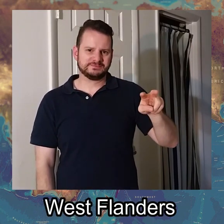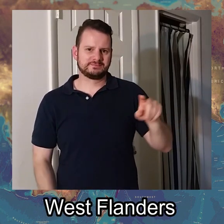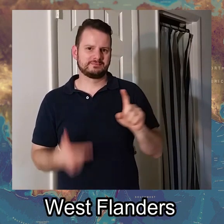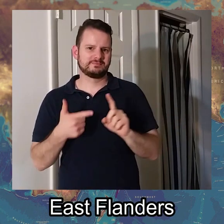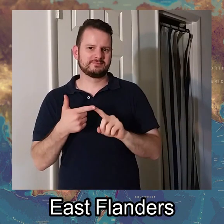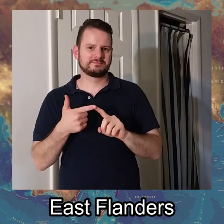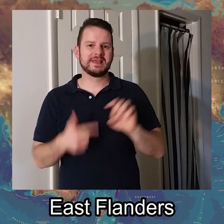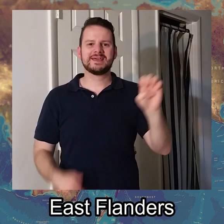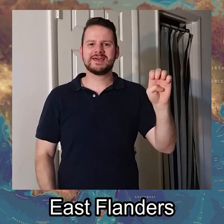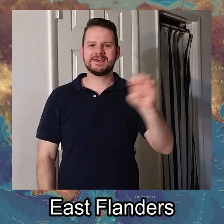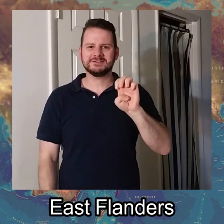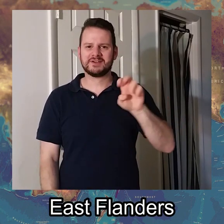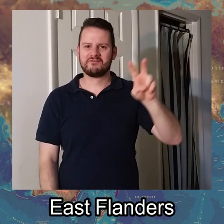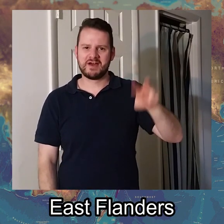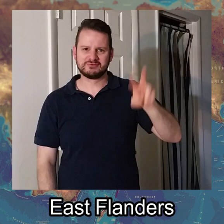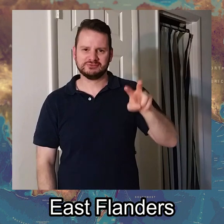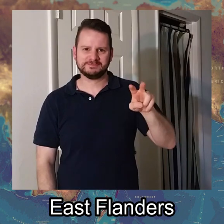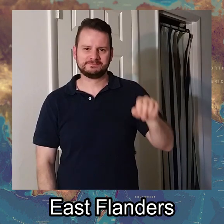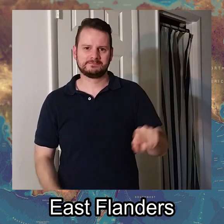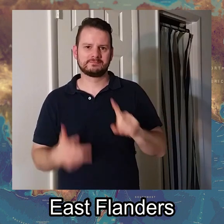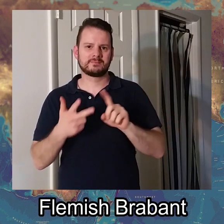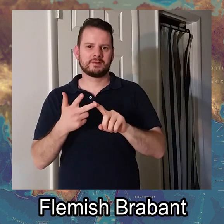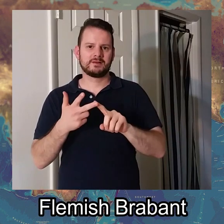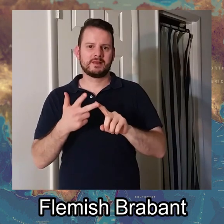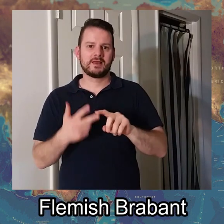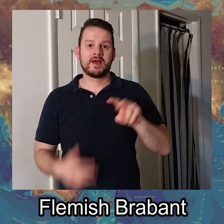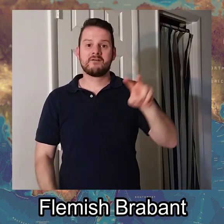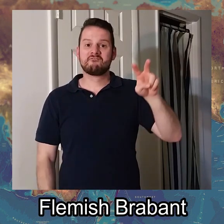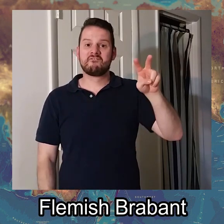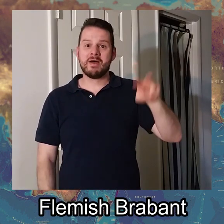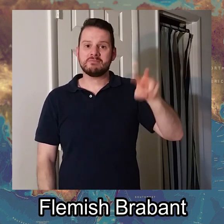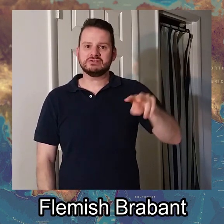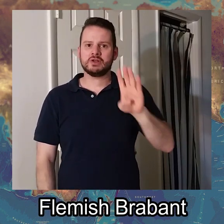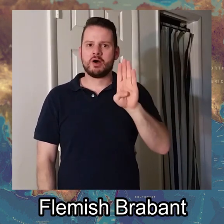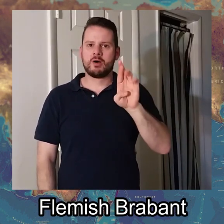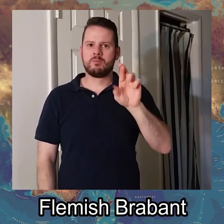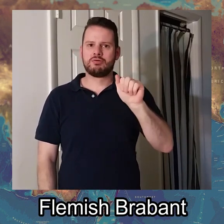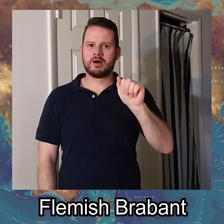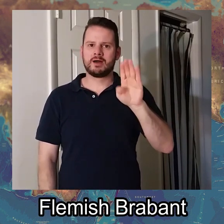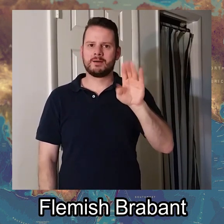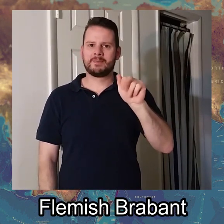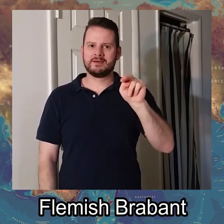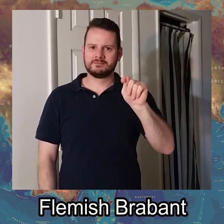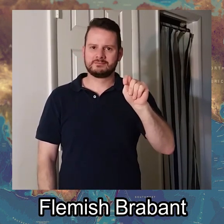East Flanders Flemish Brabant